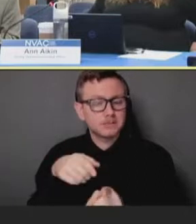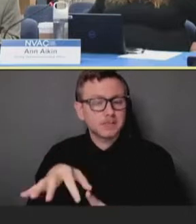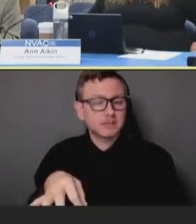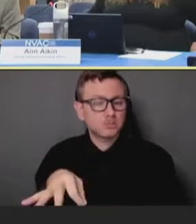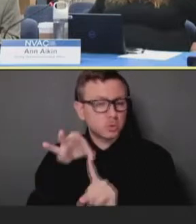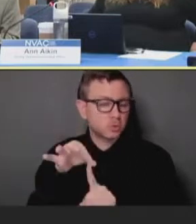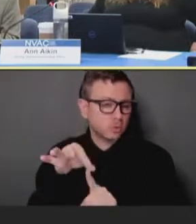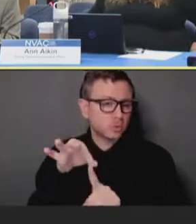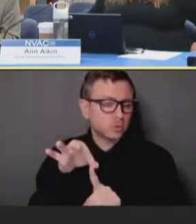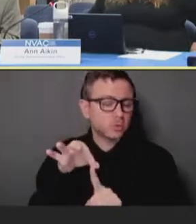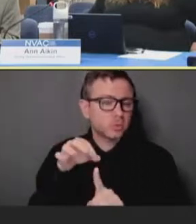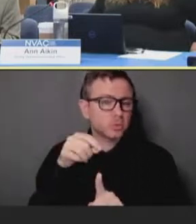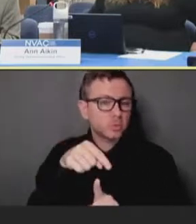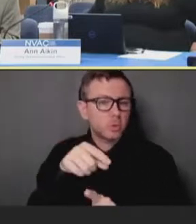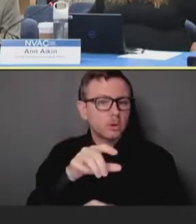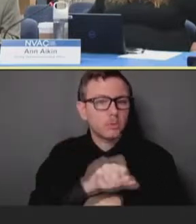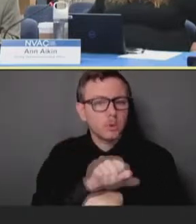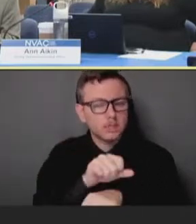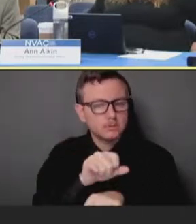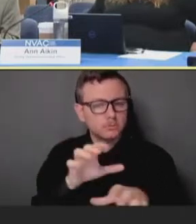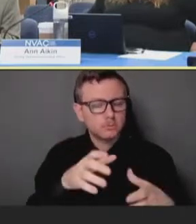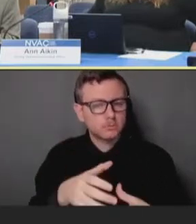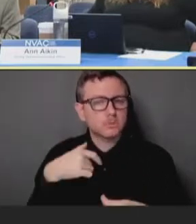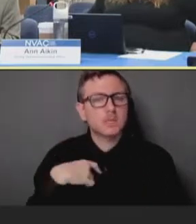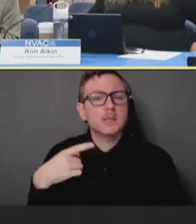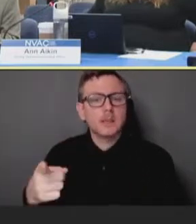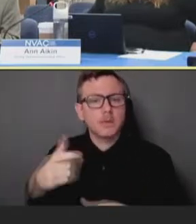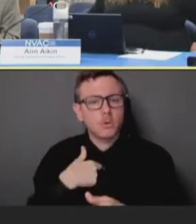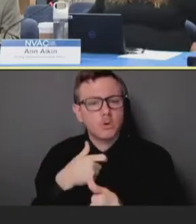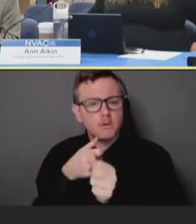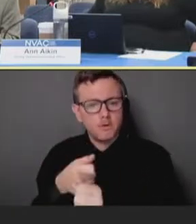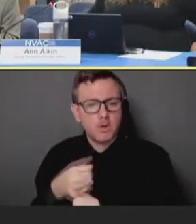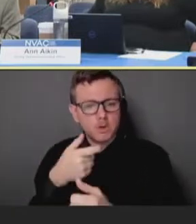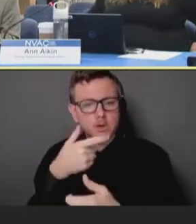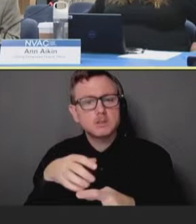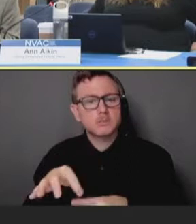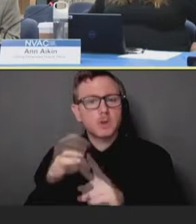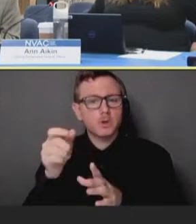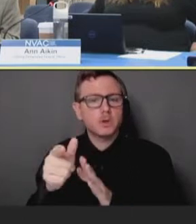laws and regulations, as are all members who work for the federal government.